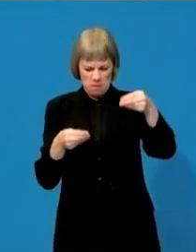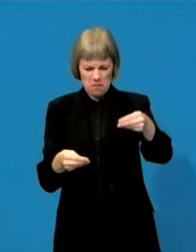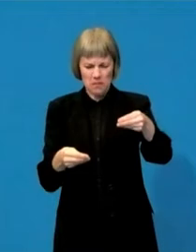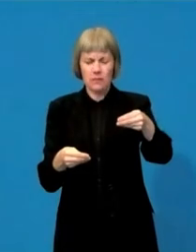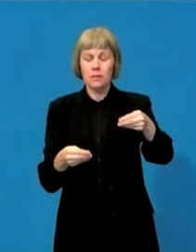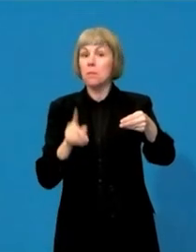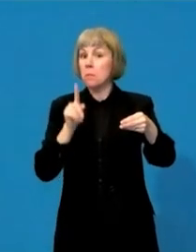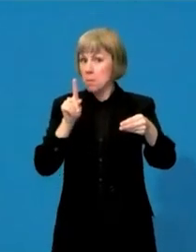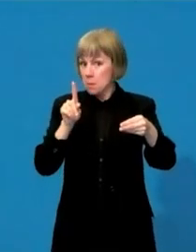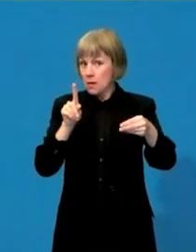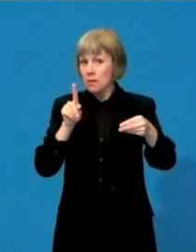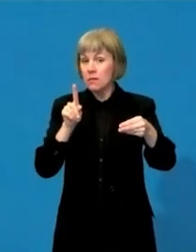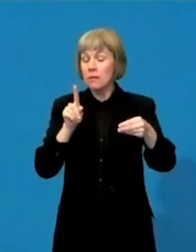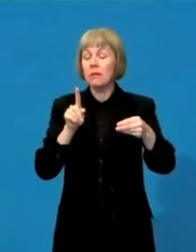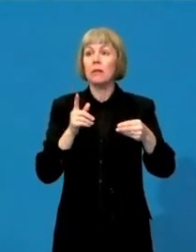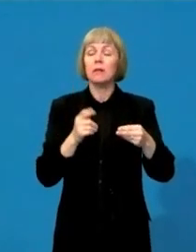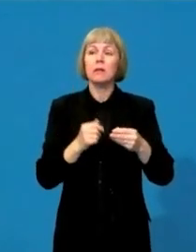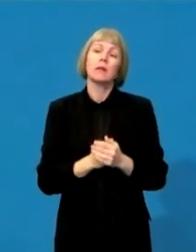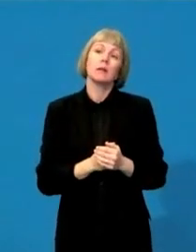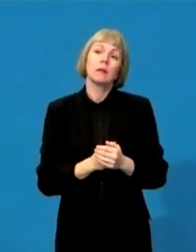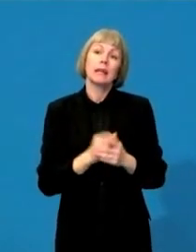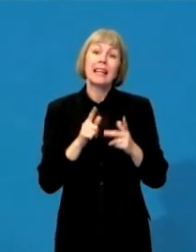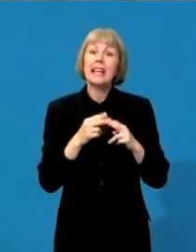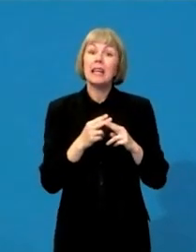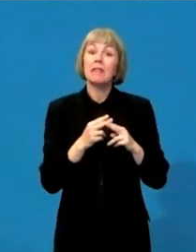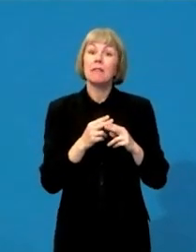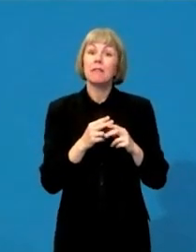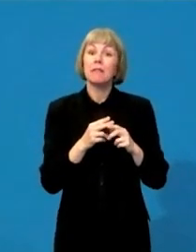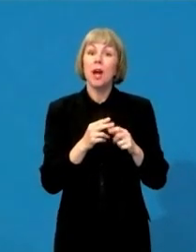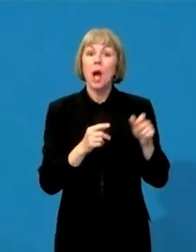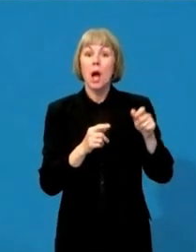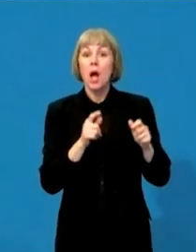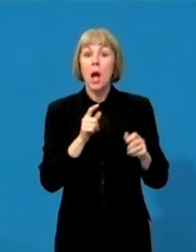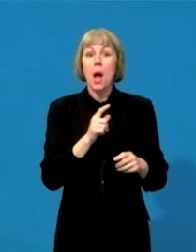And if you come in - if someone was to come in with a big graph and a big board and came